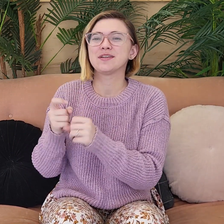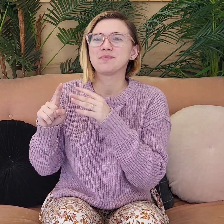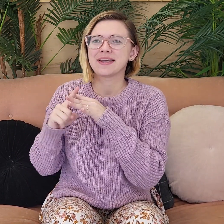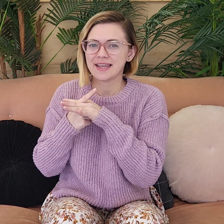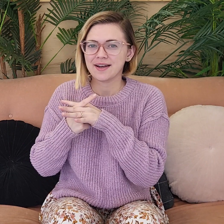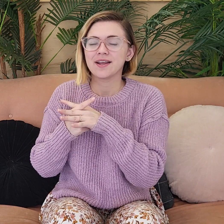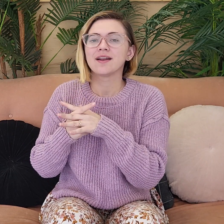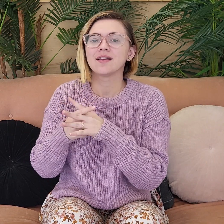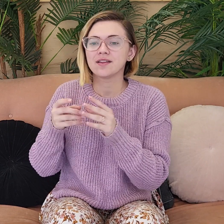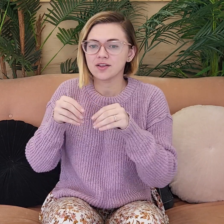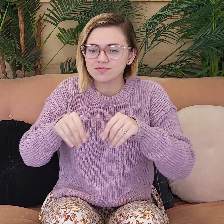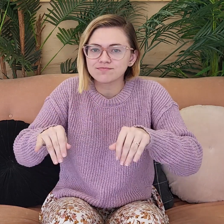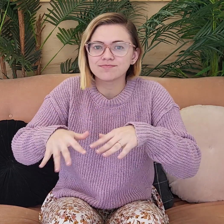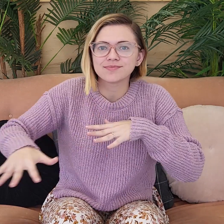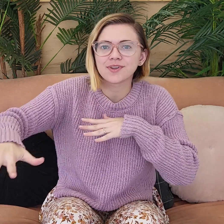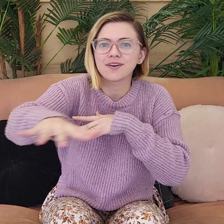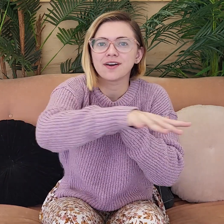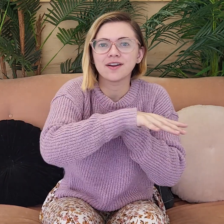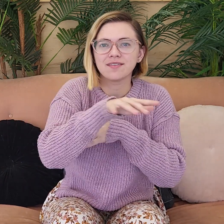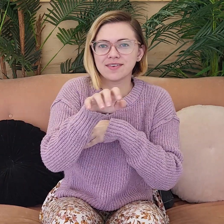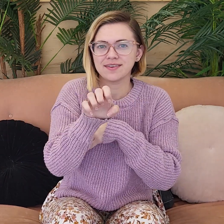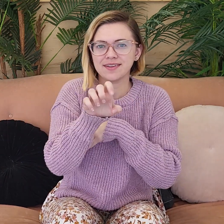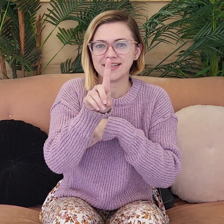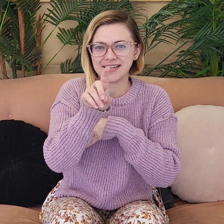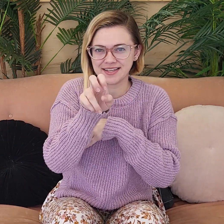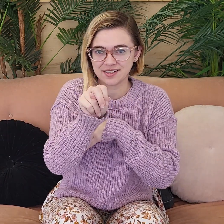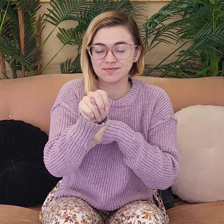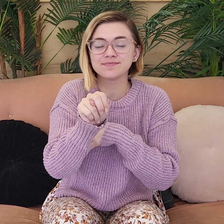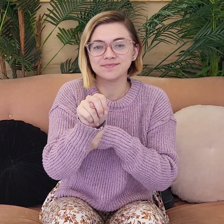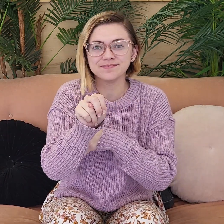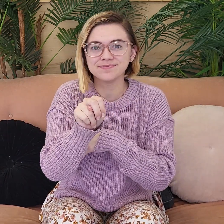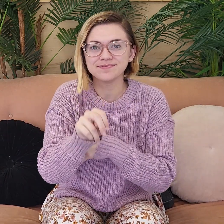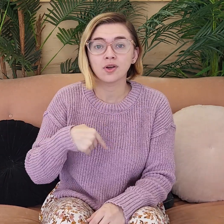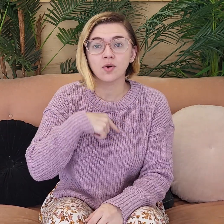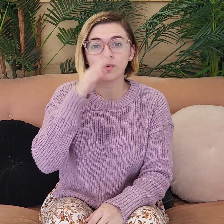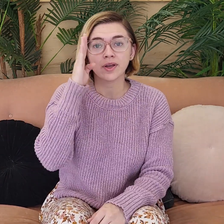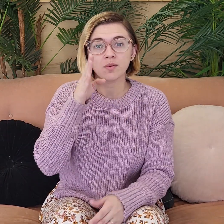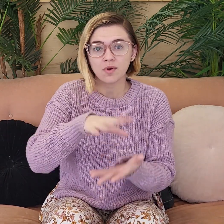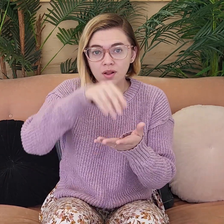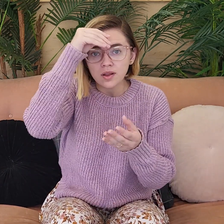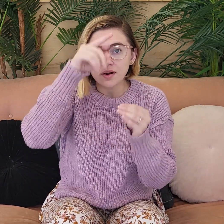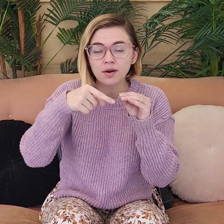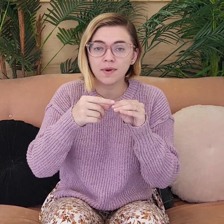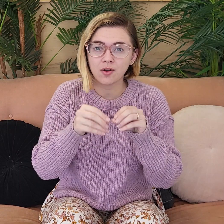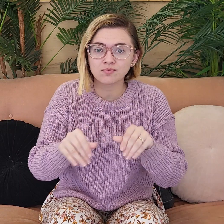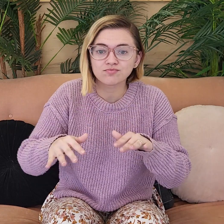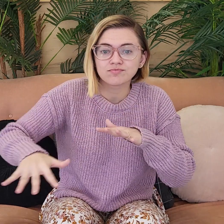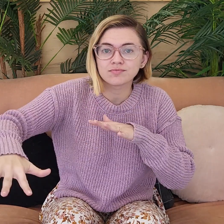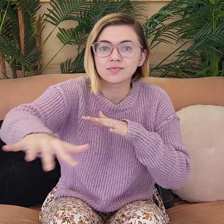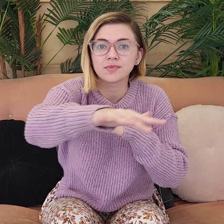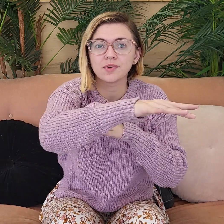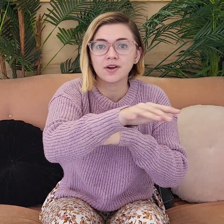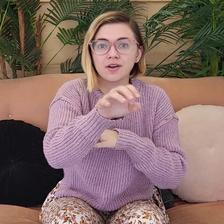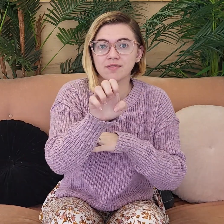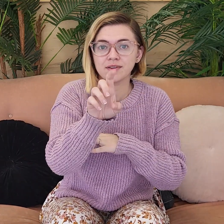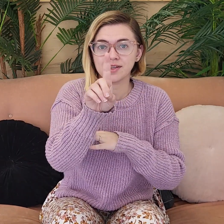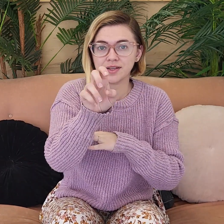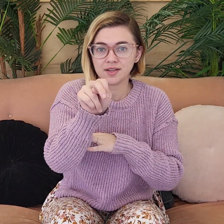design and in the beginning and the Garden of Eden. So we are going to be learning more about